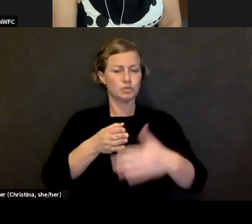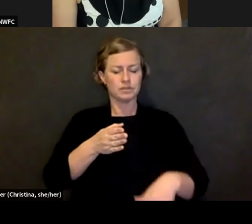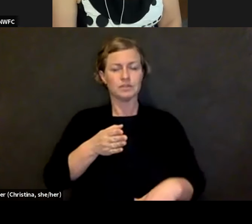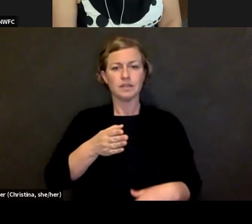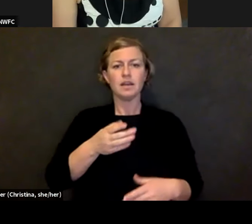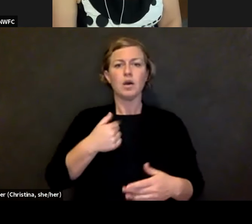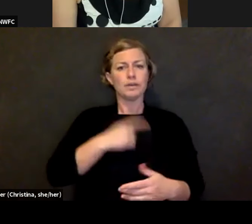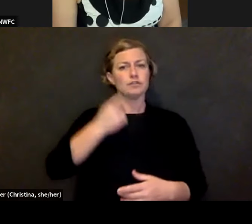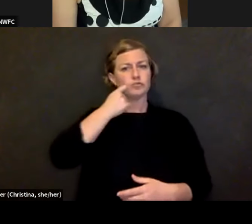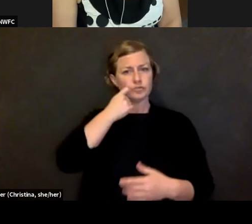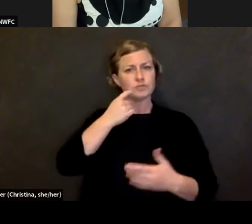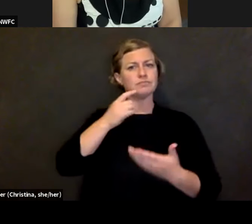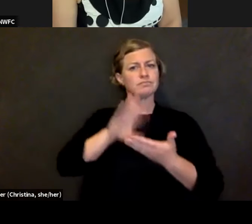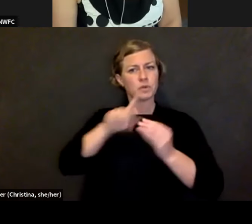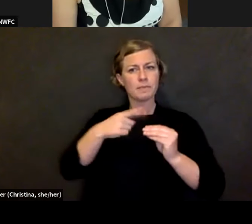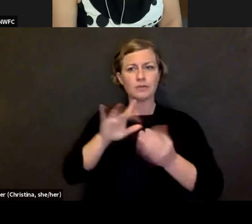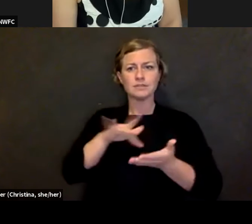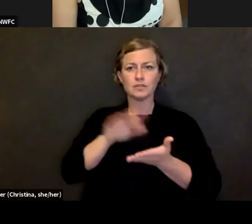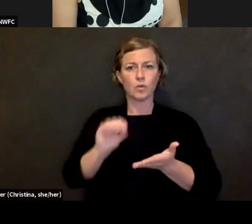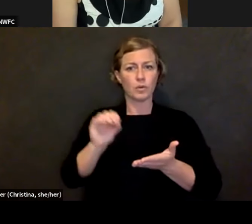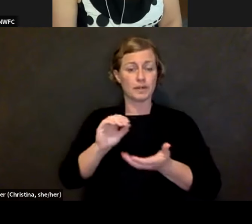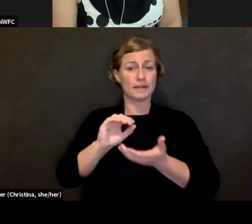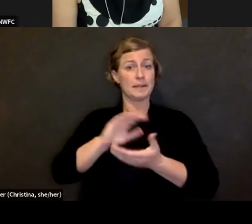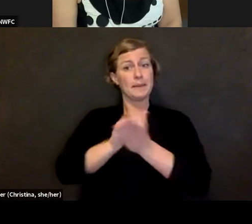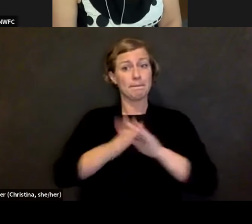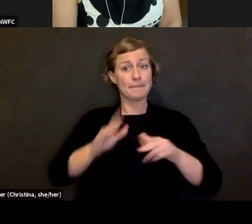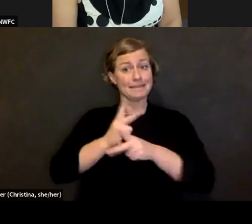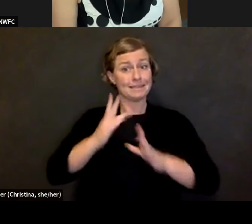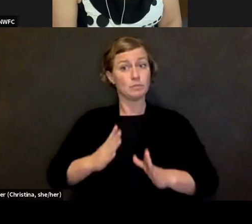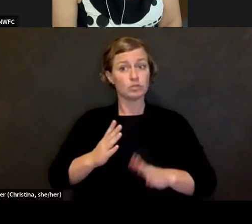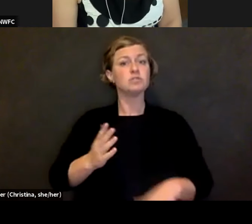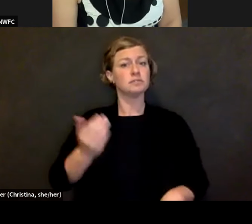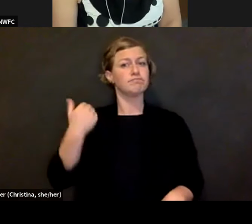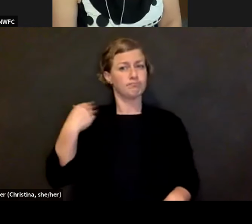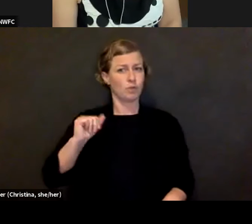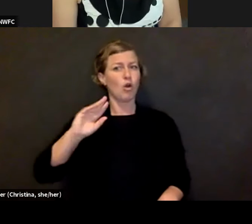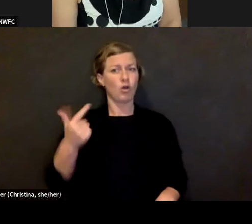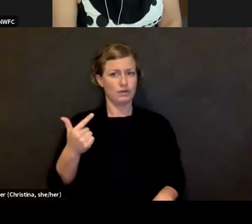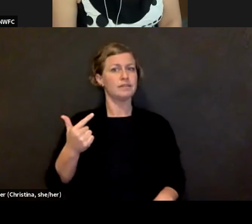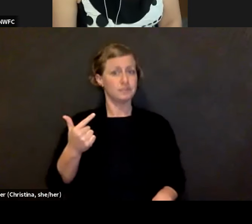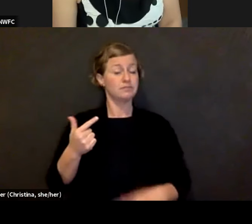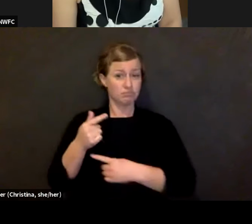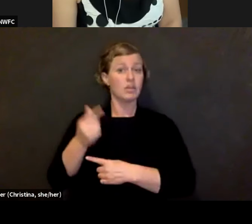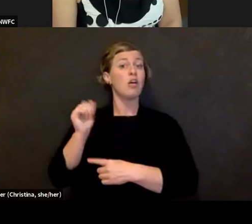difference. >> A public records lawsuit and first became aware of the